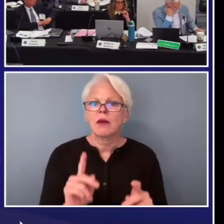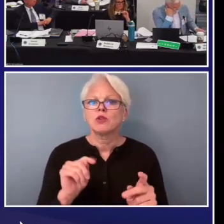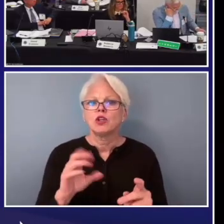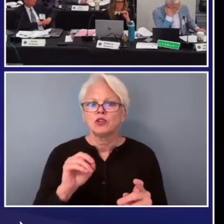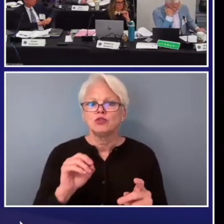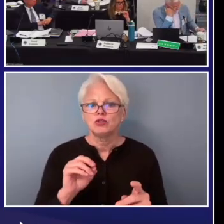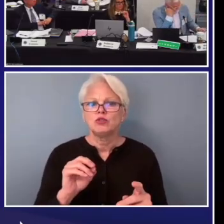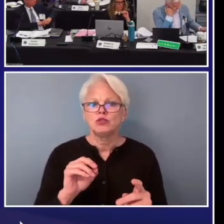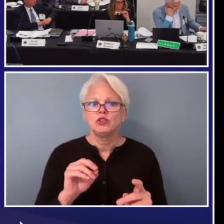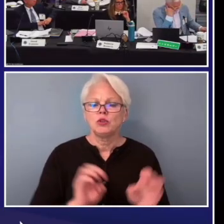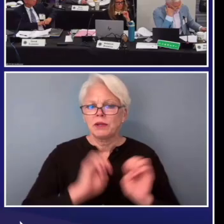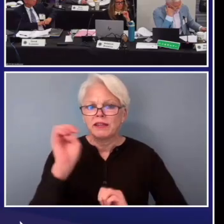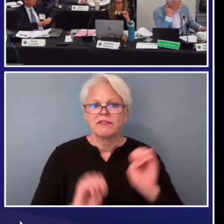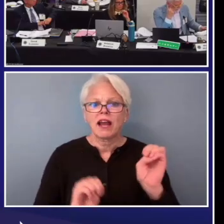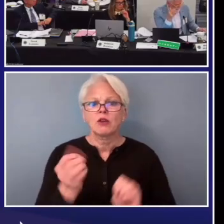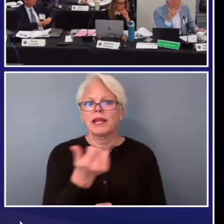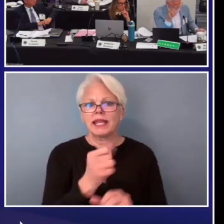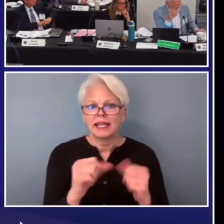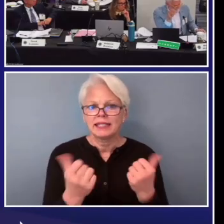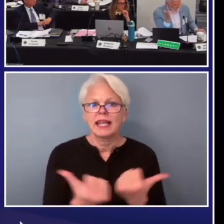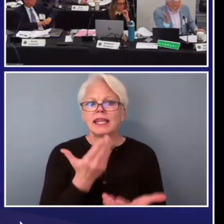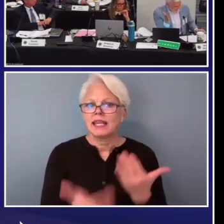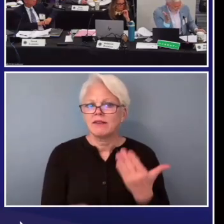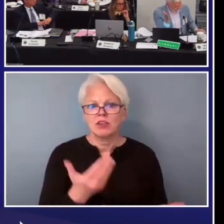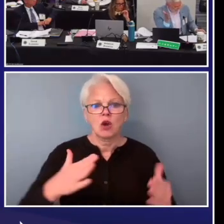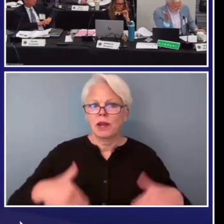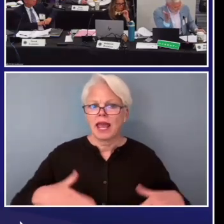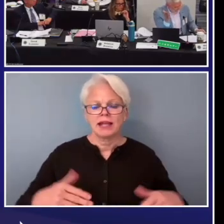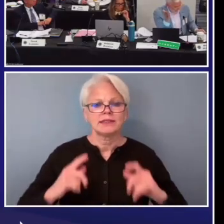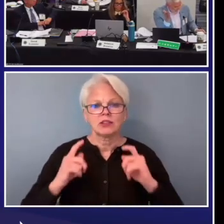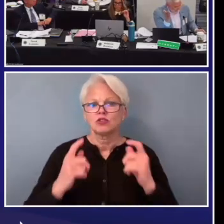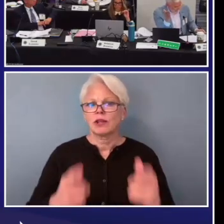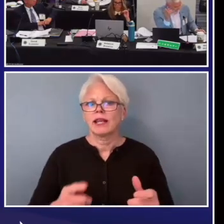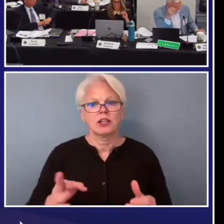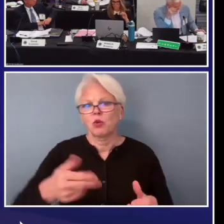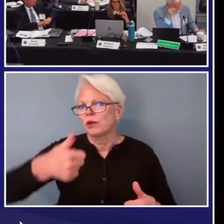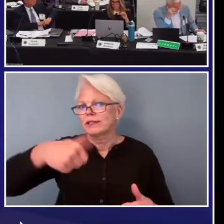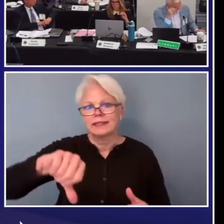evaluate an agency, even though it hasn't yet granted or denied accreditation.